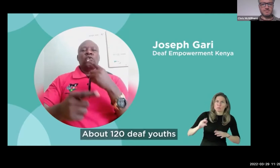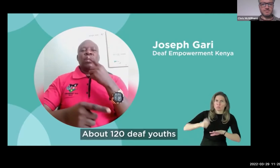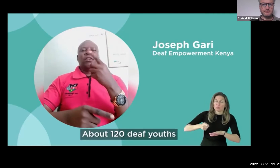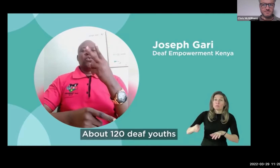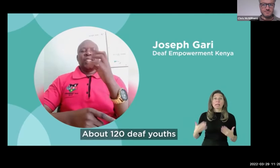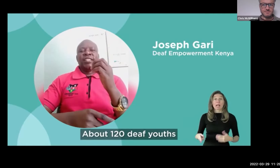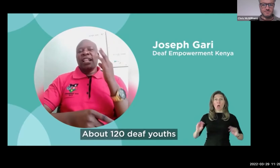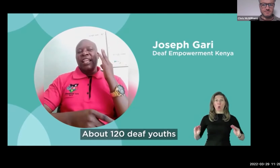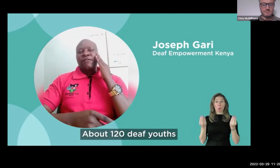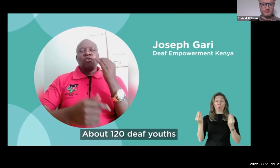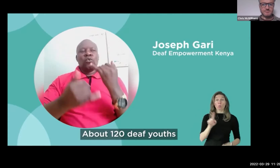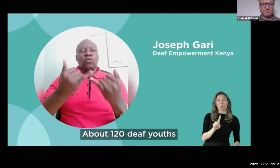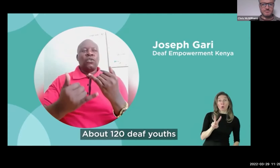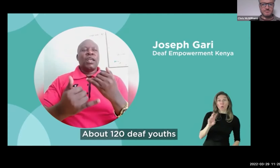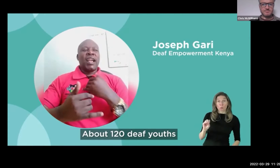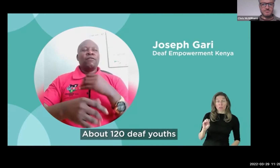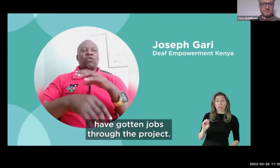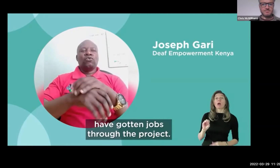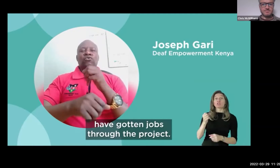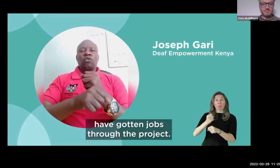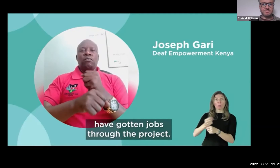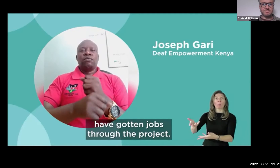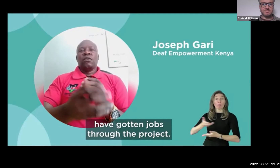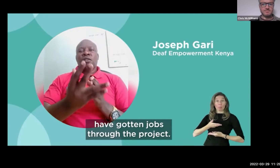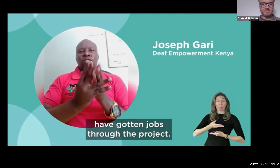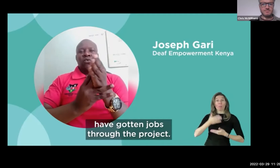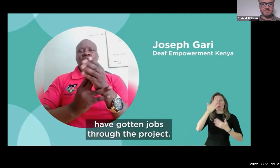About 120 deaf youths have gotten jobs through the project.